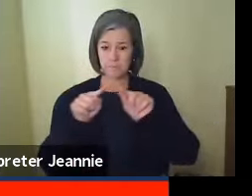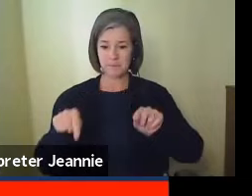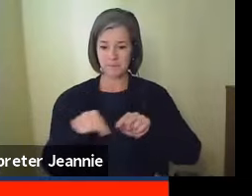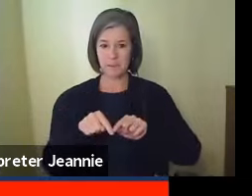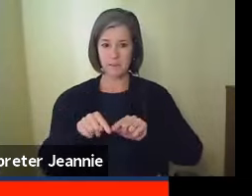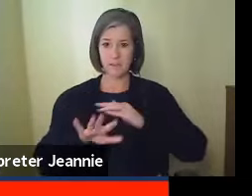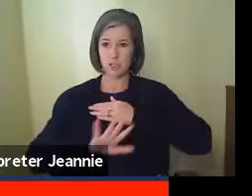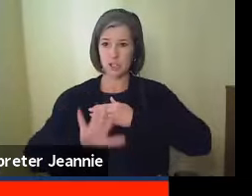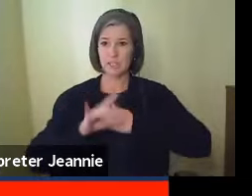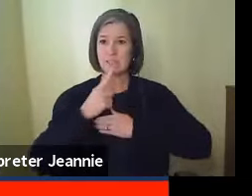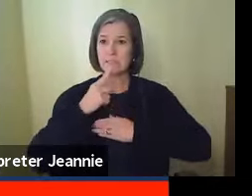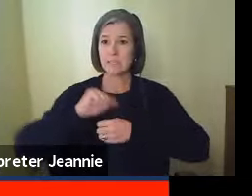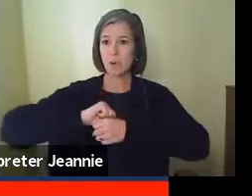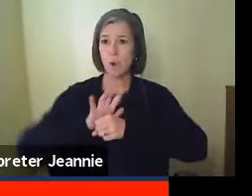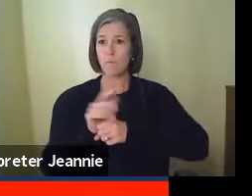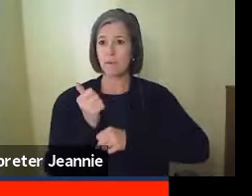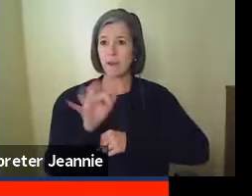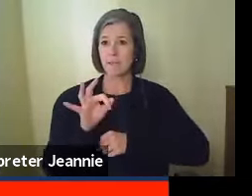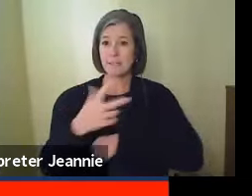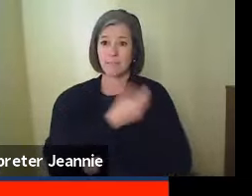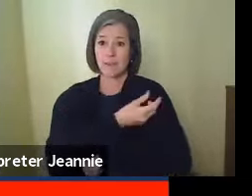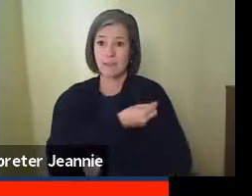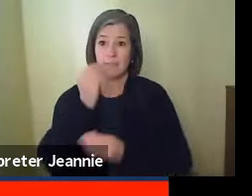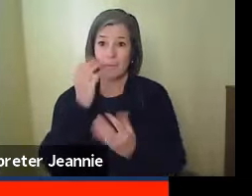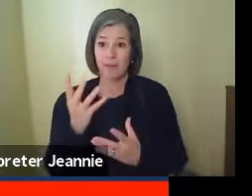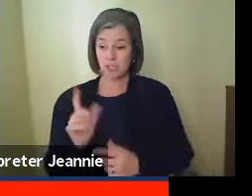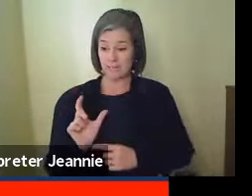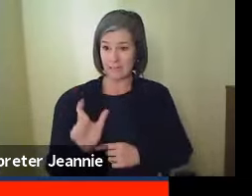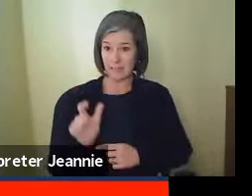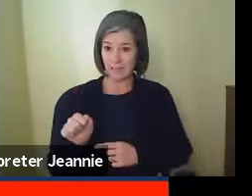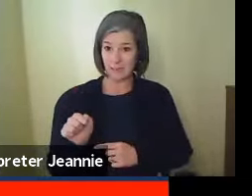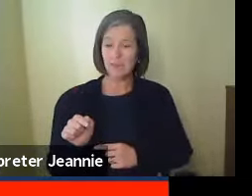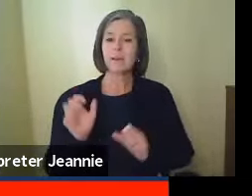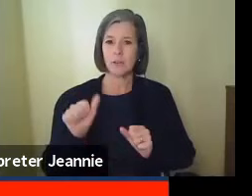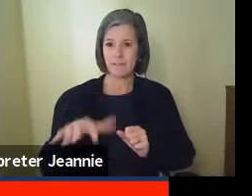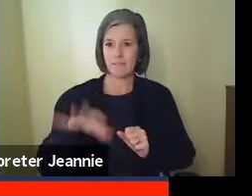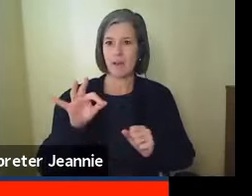that says COVID-19 vaccine information if you click there you can find a link to read the